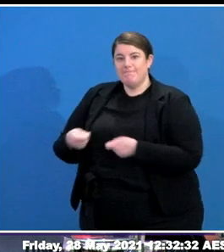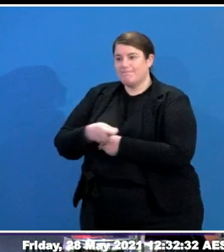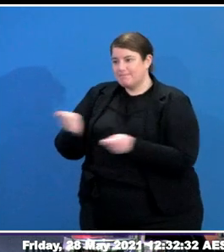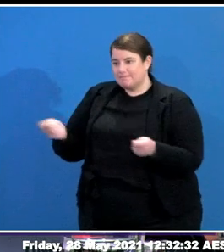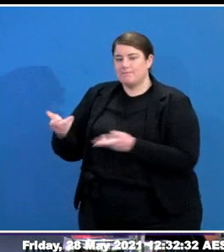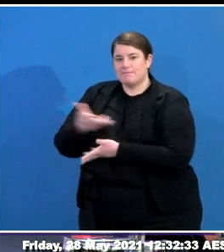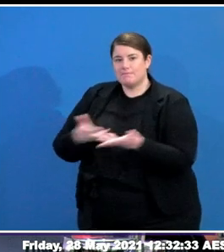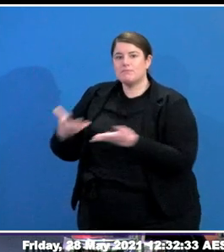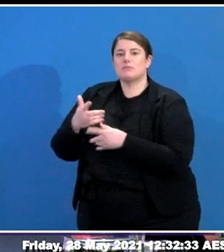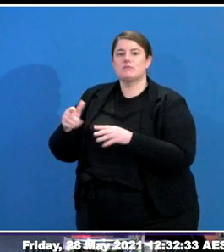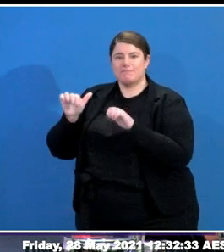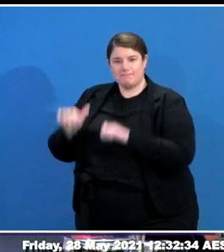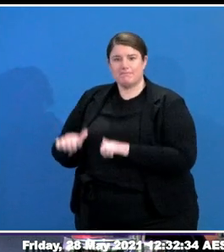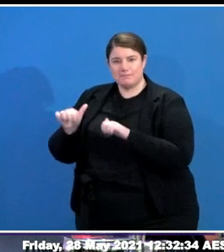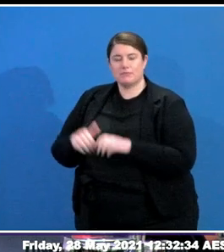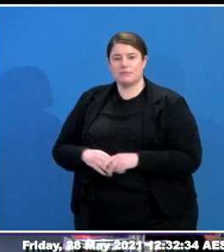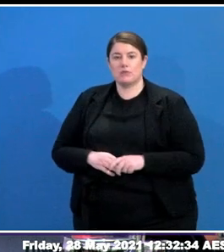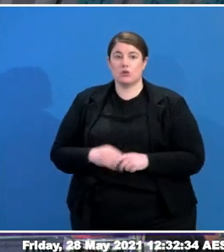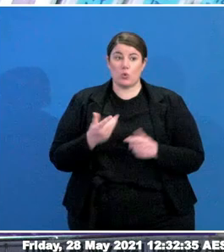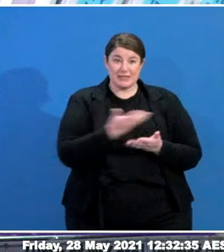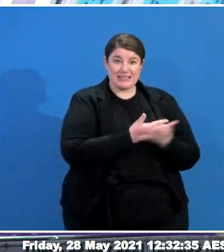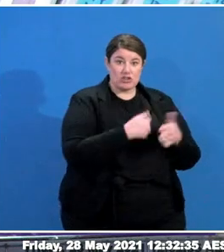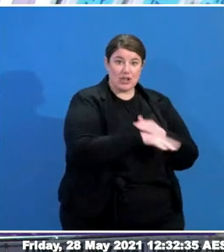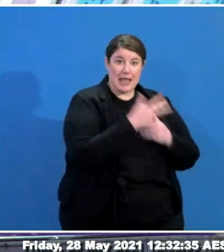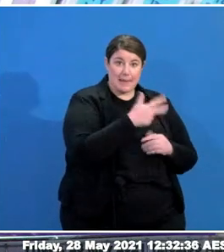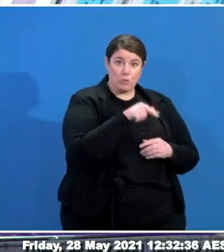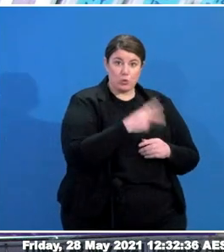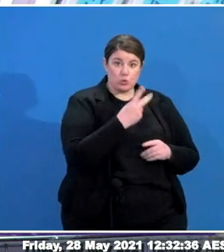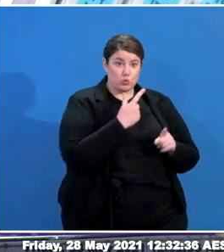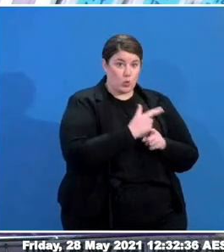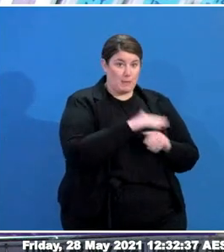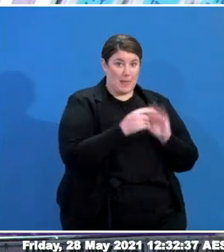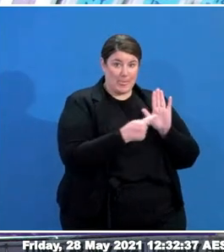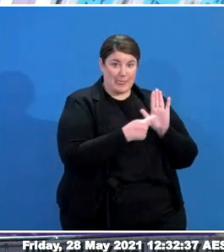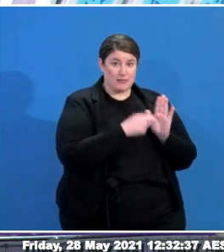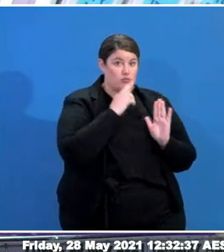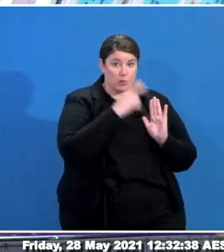And so the discussions in 8.2 concern this report, not your report